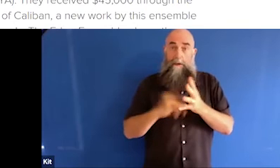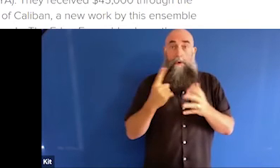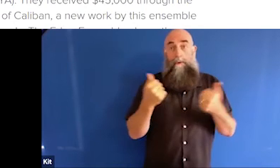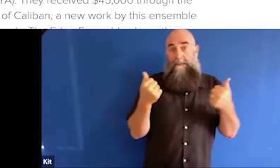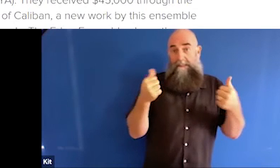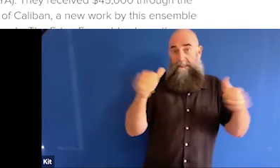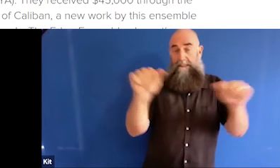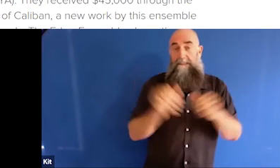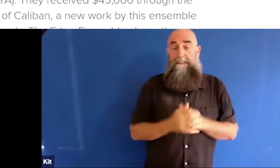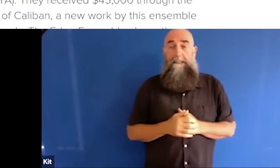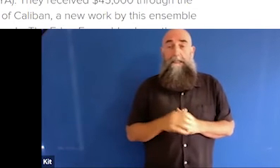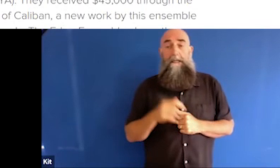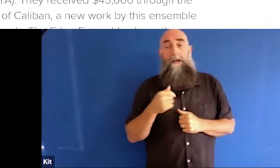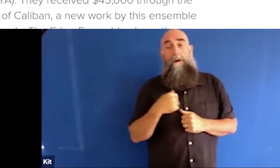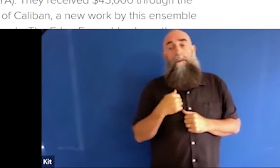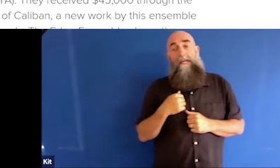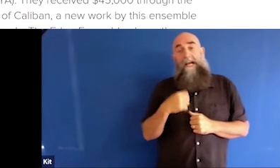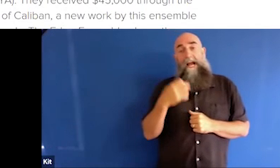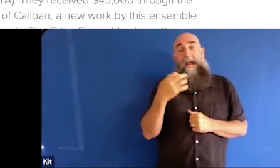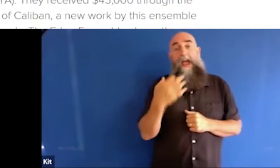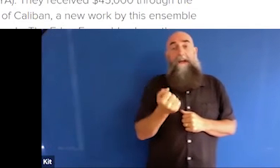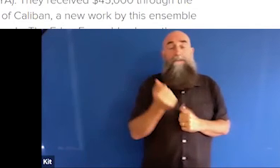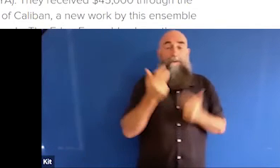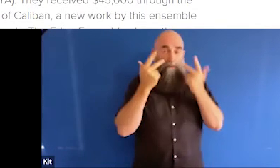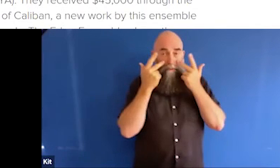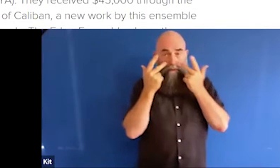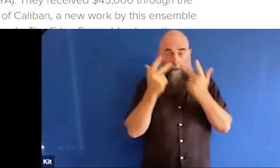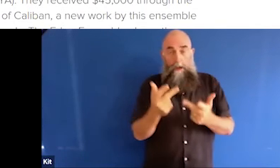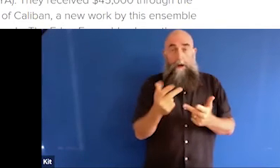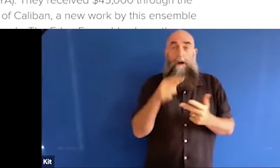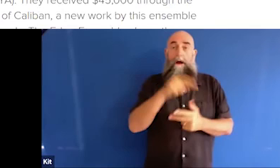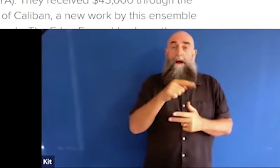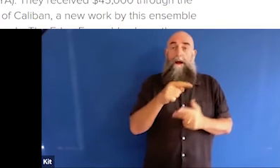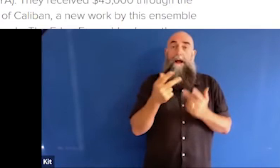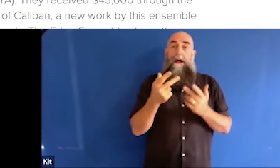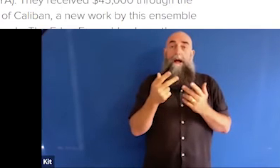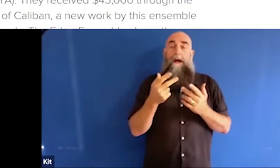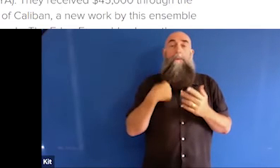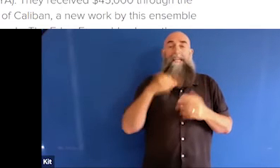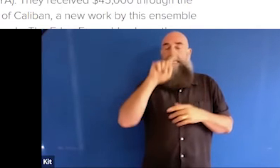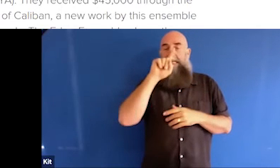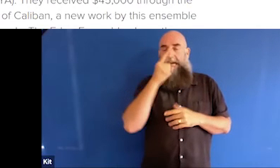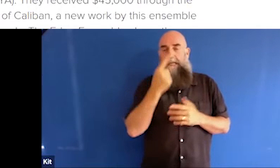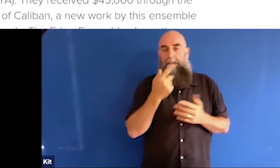an actual application that was successful because it's privacy, basically, but as...